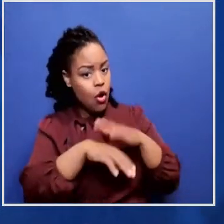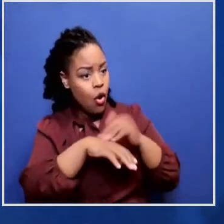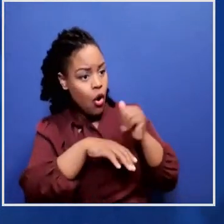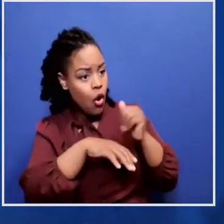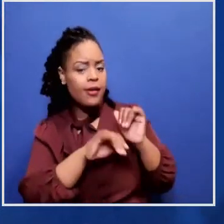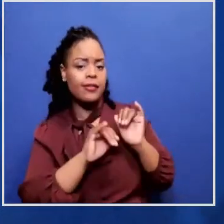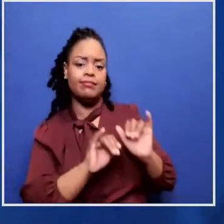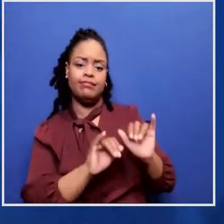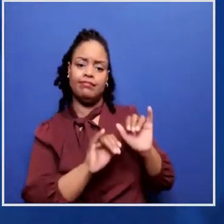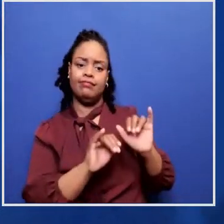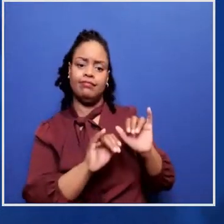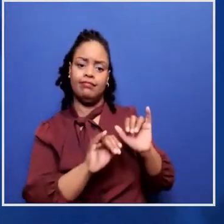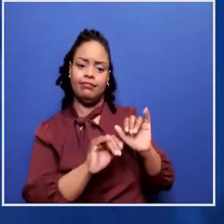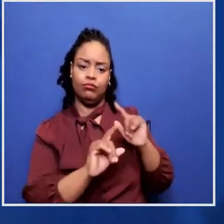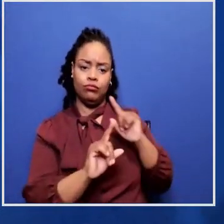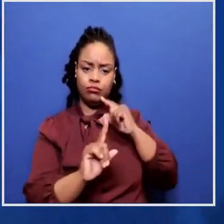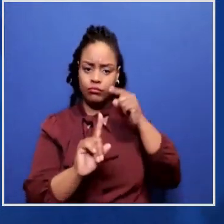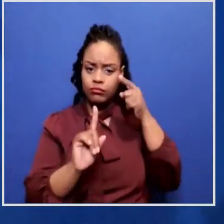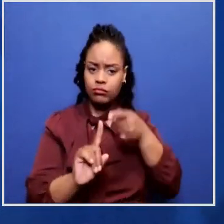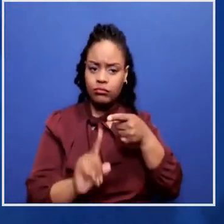EVEN THOUGH THINGS ARE NOT NORMAL, OUR WILLINGNESS TO ANSWER THE CALL WAS EXACTLY